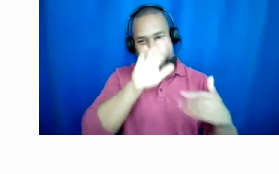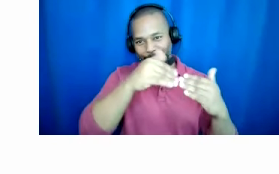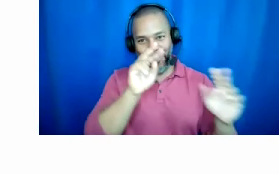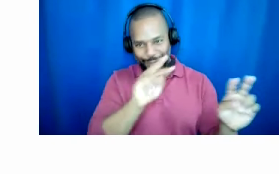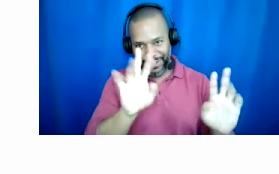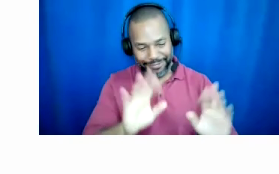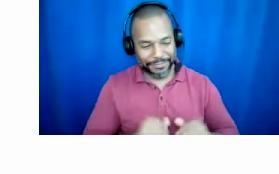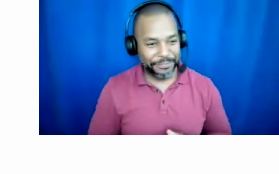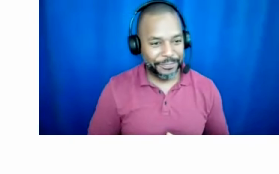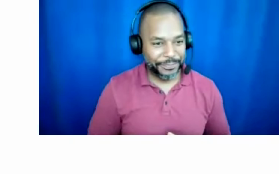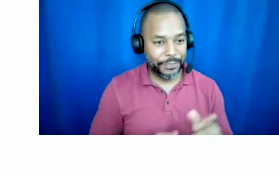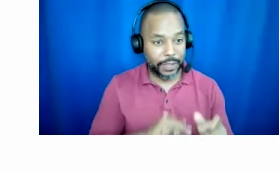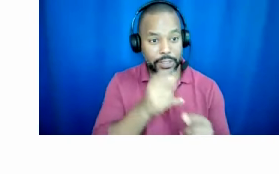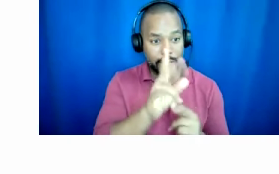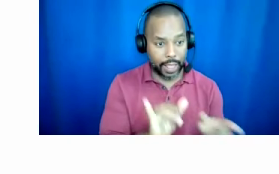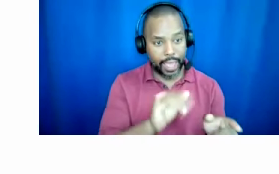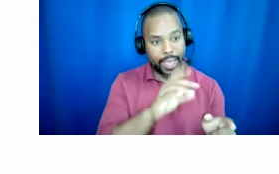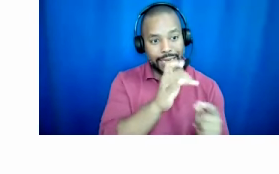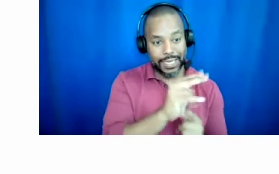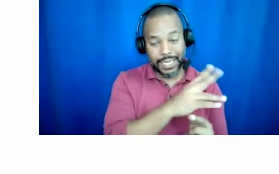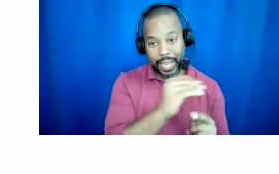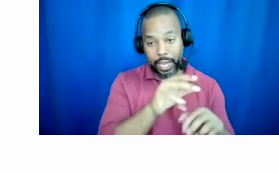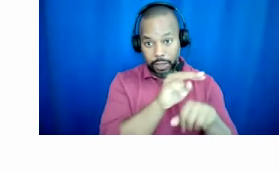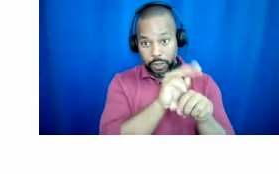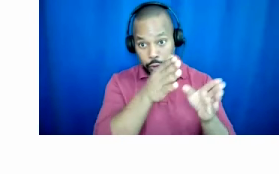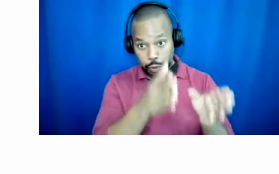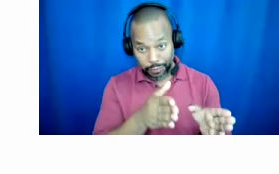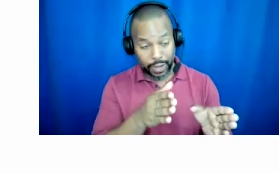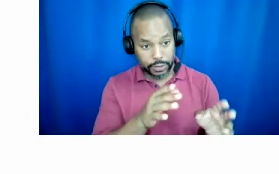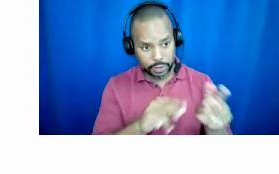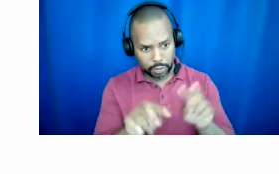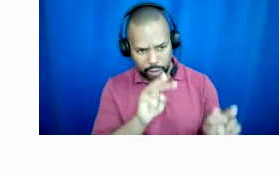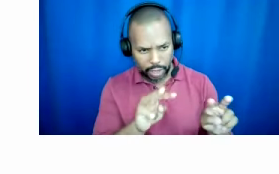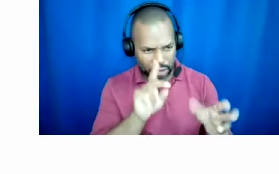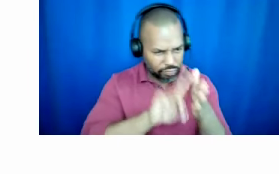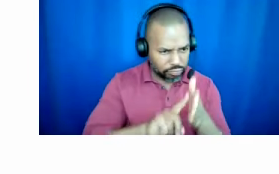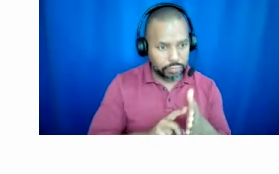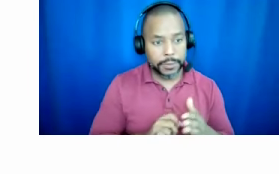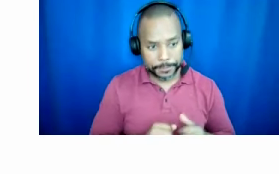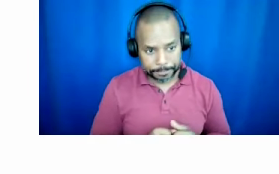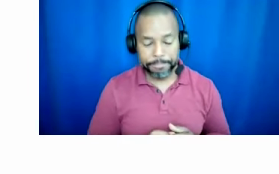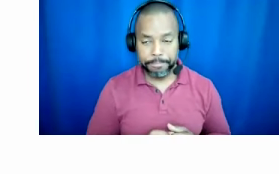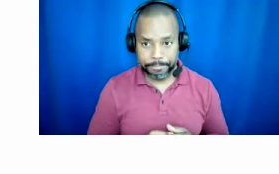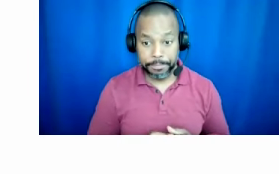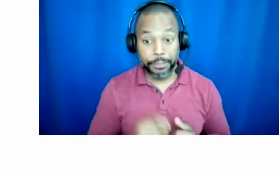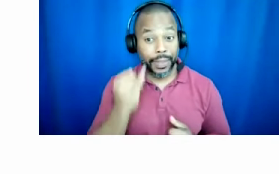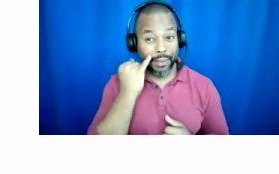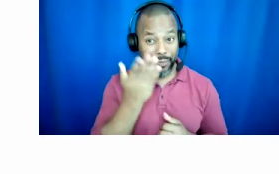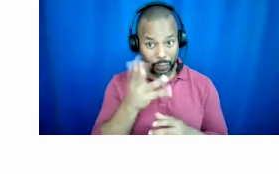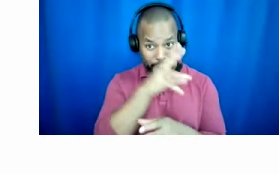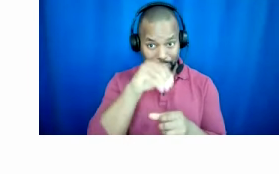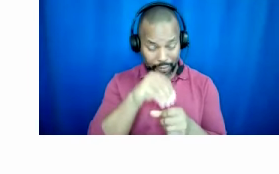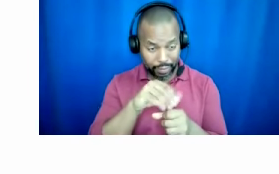In July, deans and supervisors are looking at the documentation. So, if you are in an area that is in need of staffing,